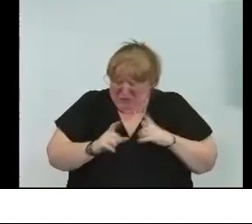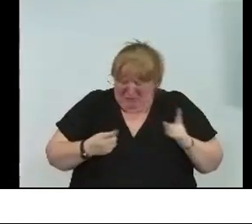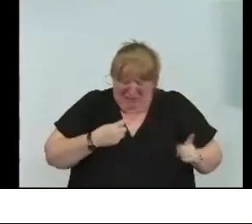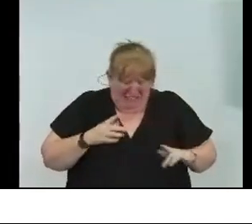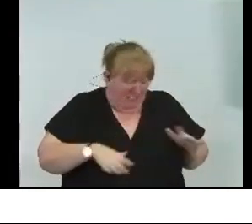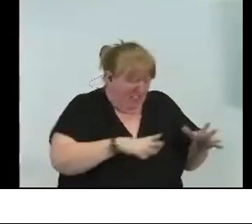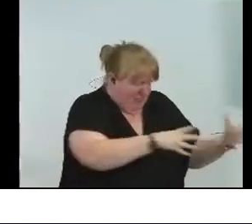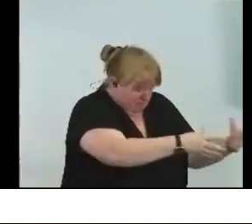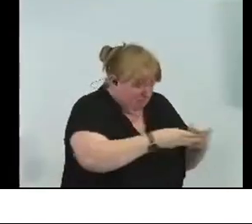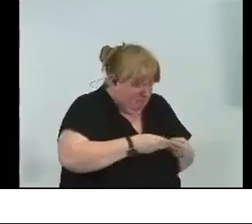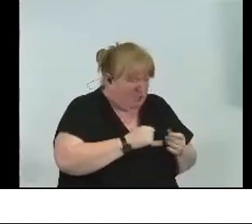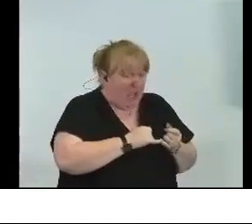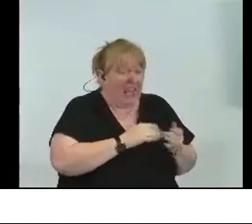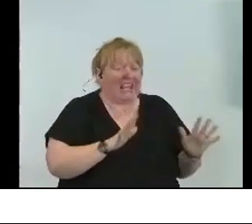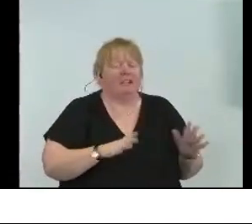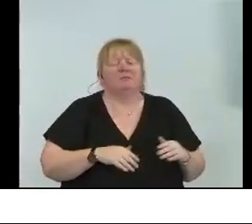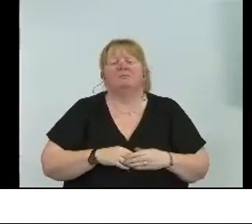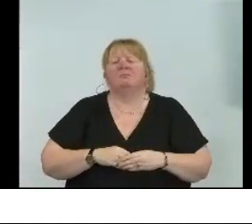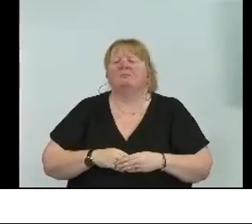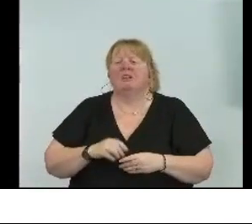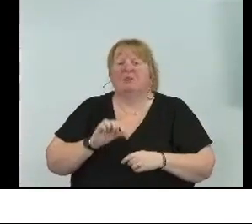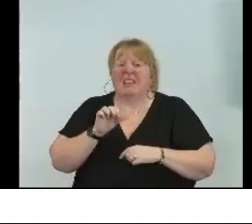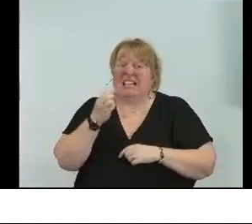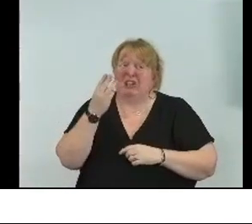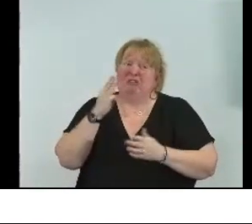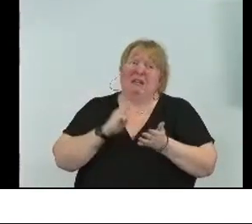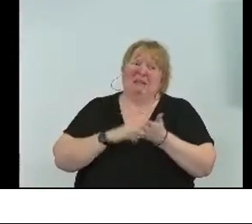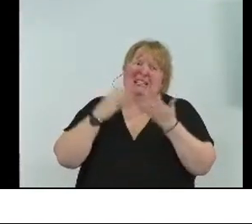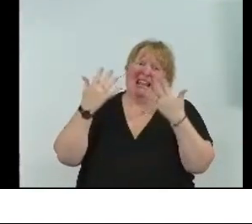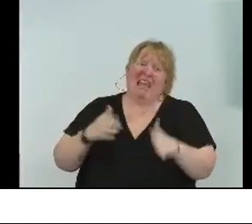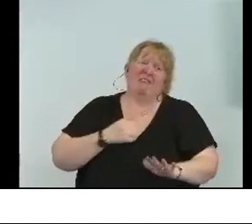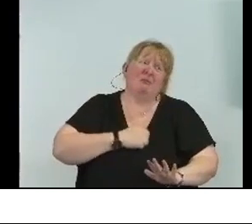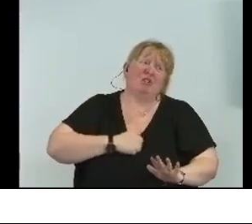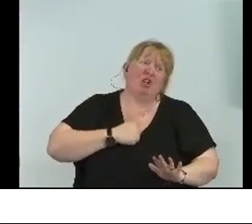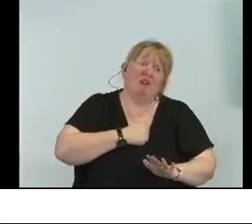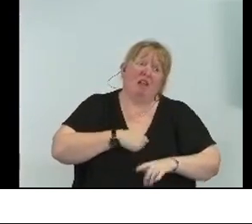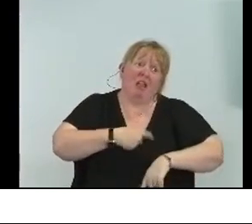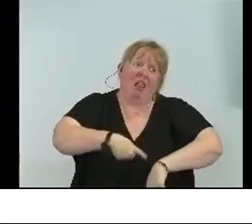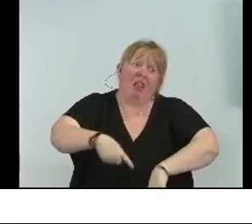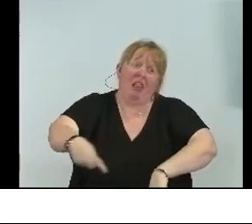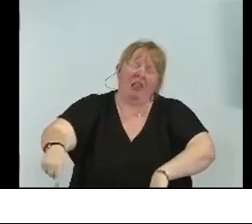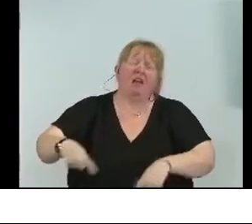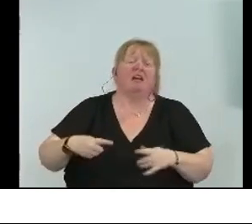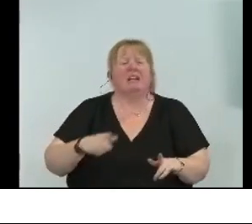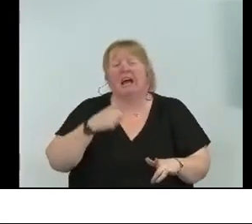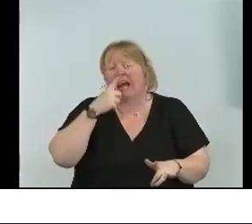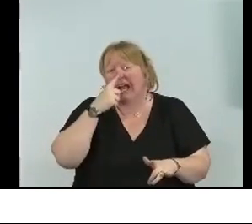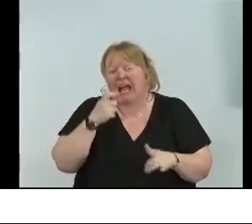So in the next 3 minutes that we've got. Apologies. Can weed out of you